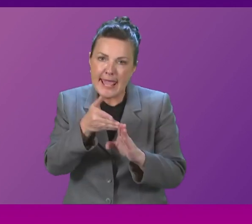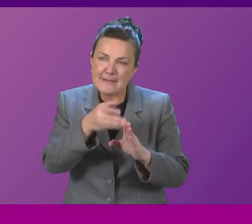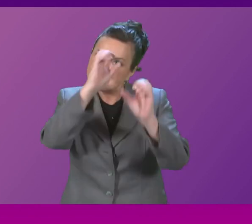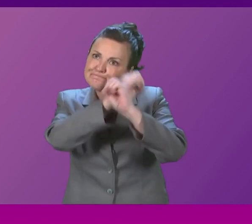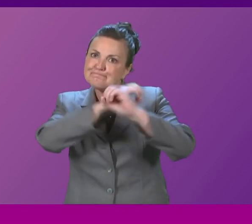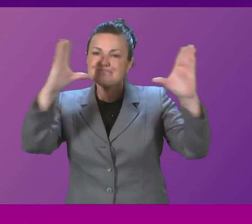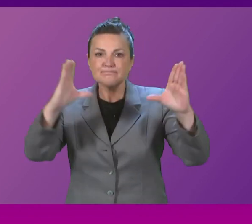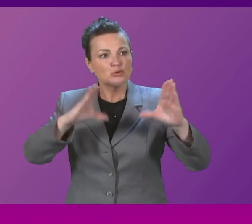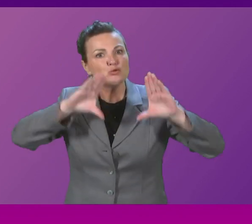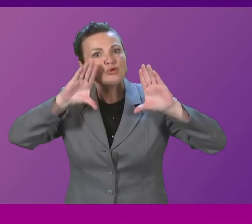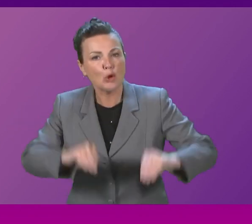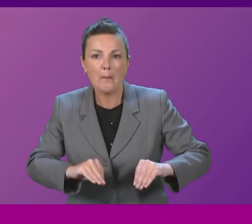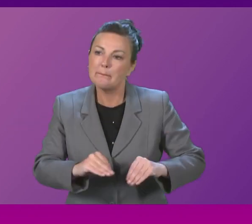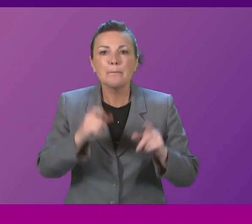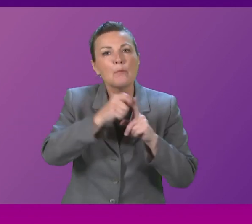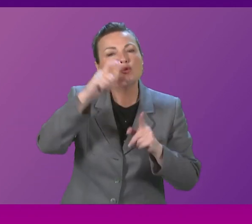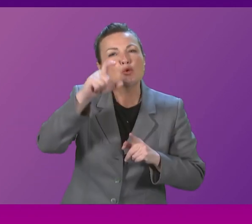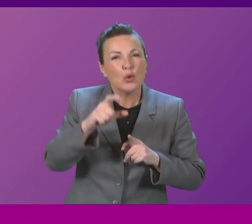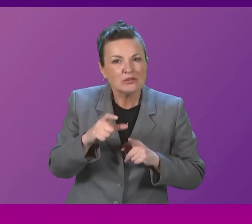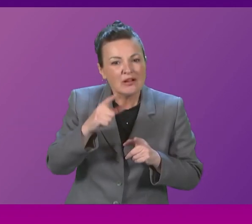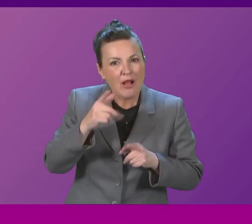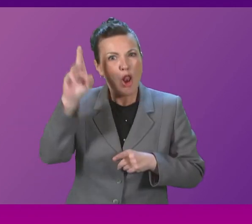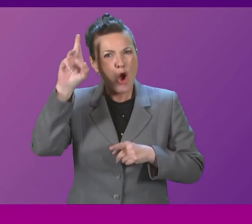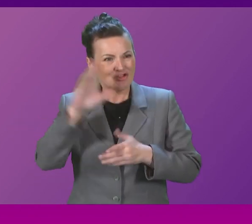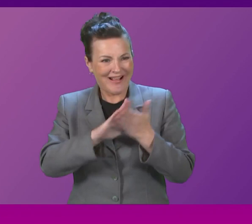which I think all of us accept is not acceptable.